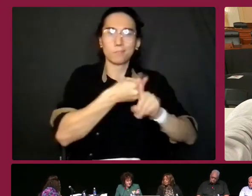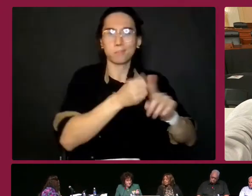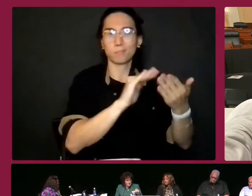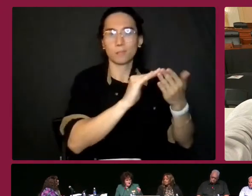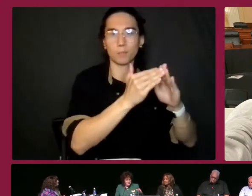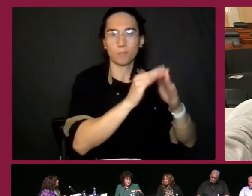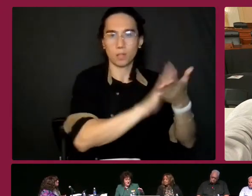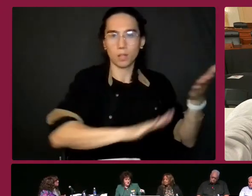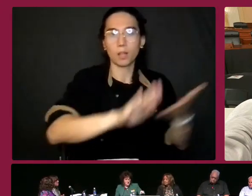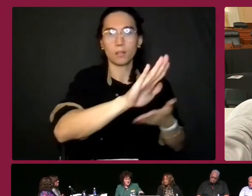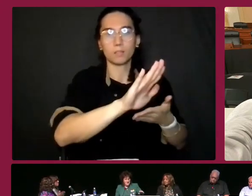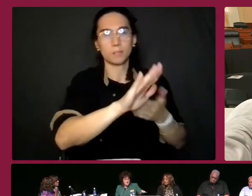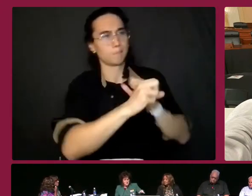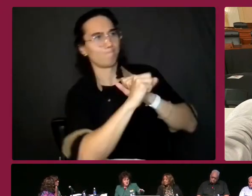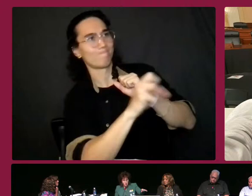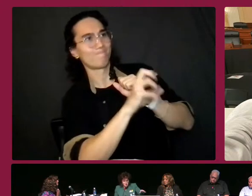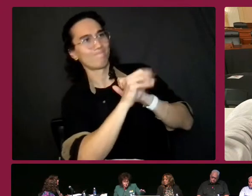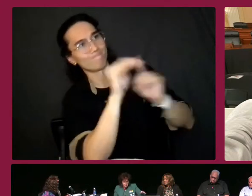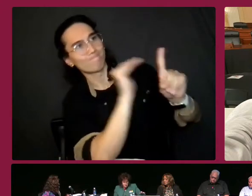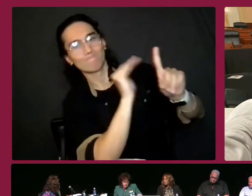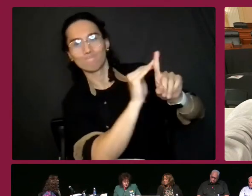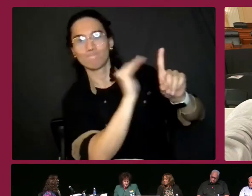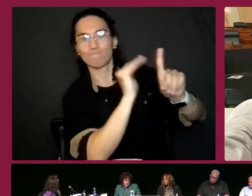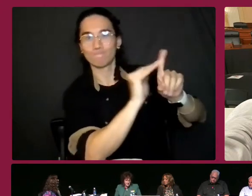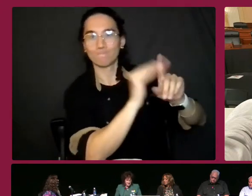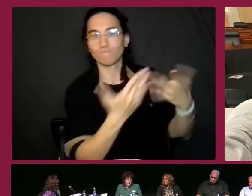Um, this is actually the Nancy Pelosi room that we were in, uh,